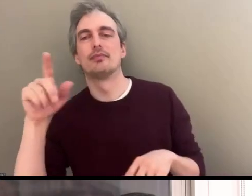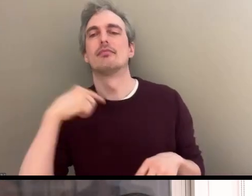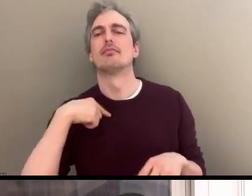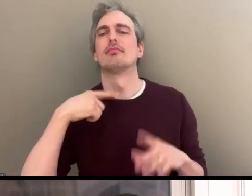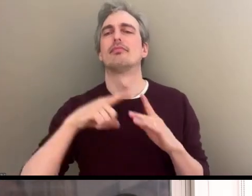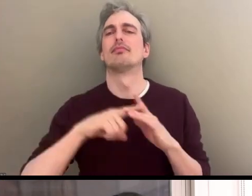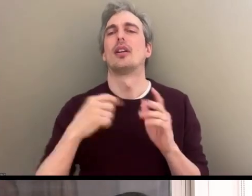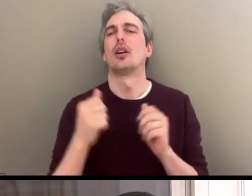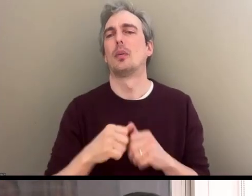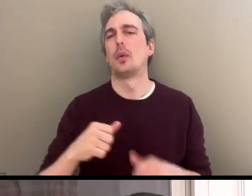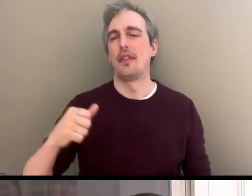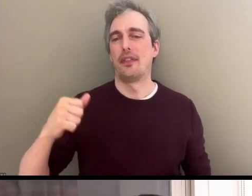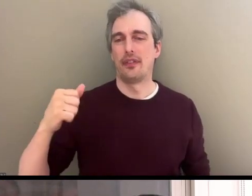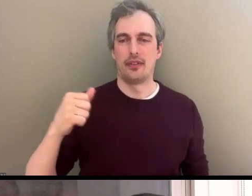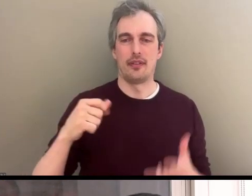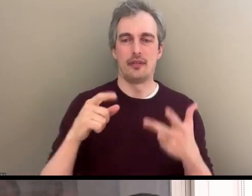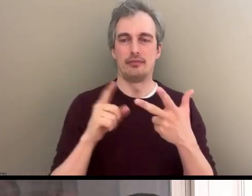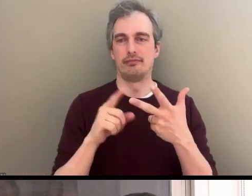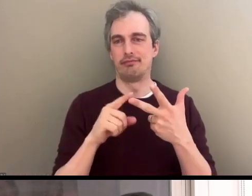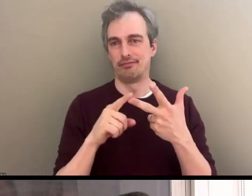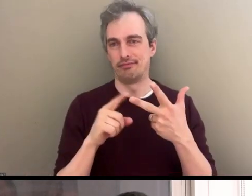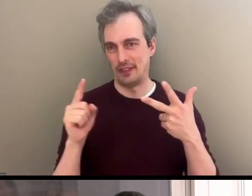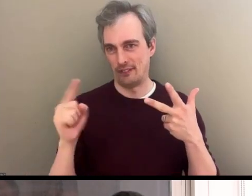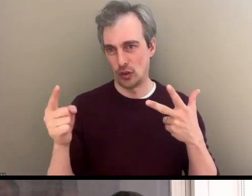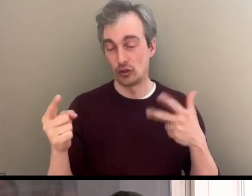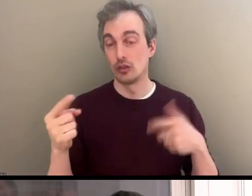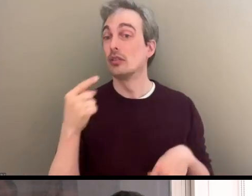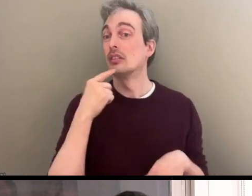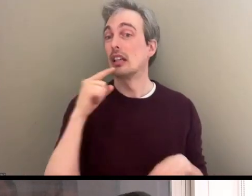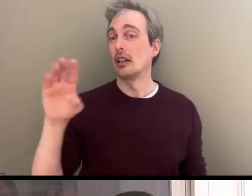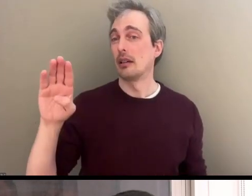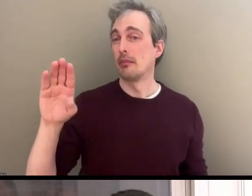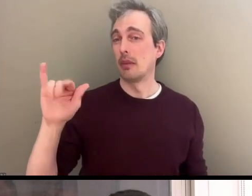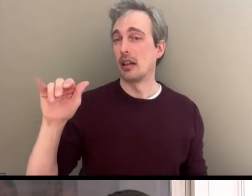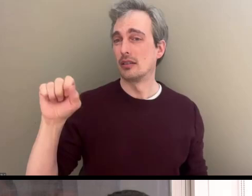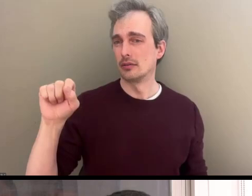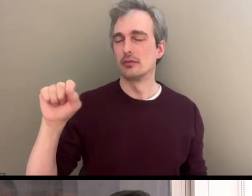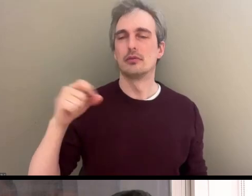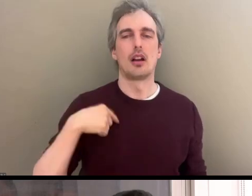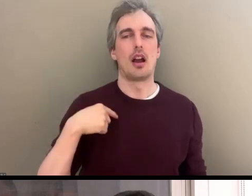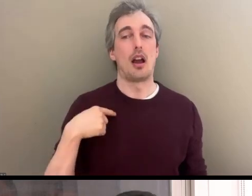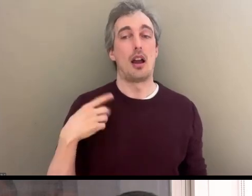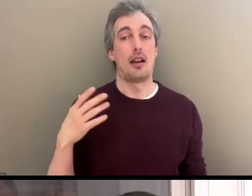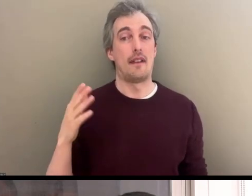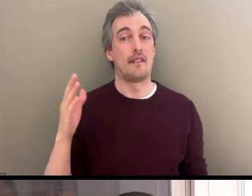Three, like she said, there is a bias. I invite you to try them all.